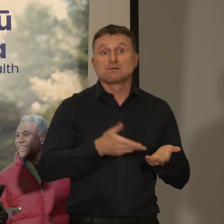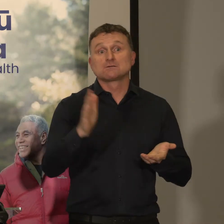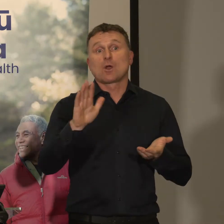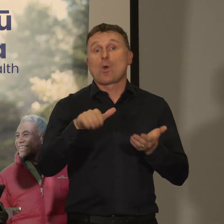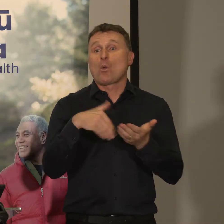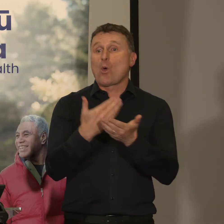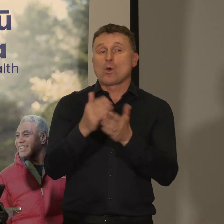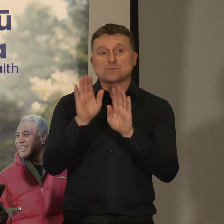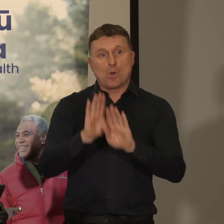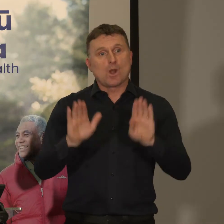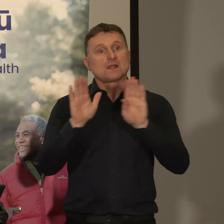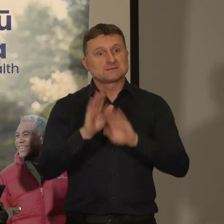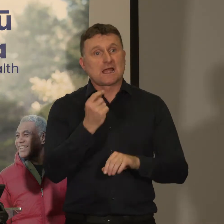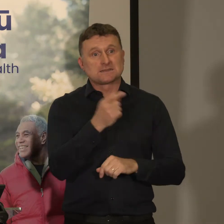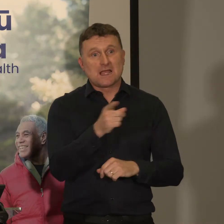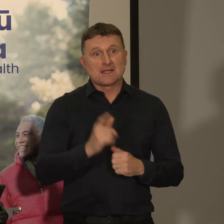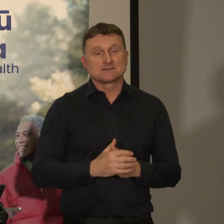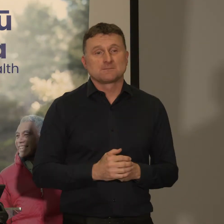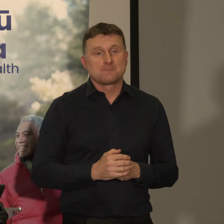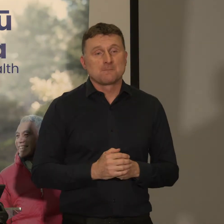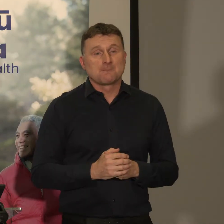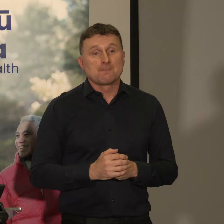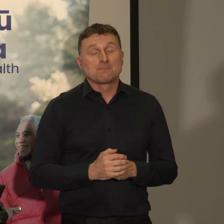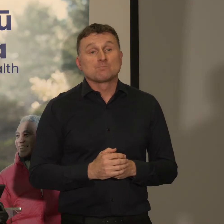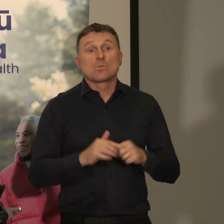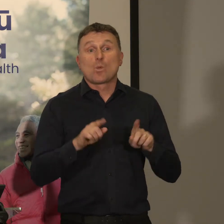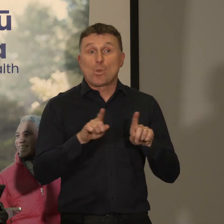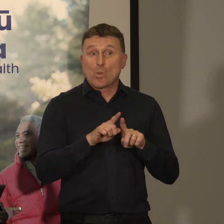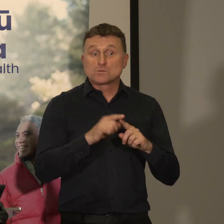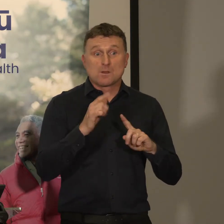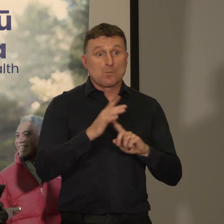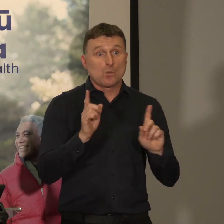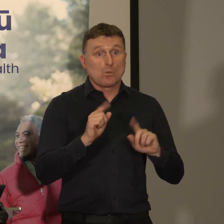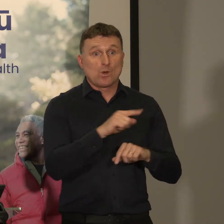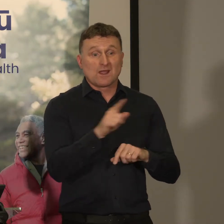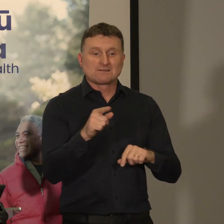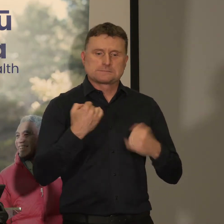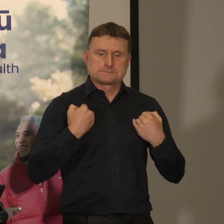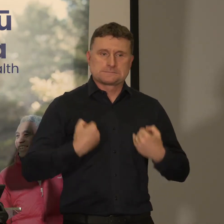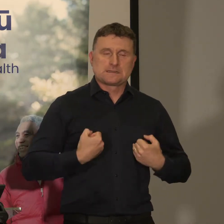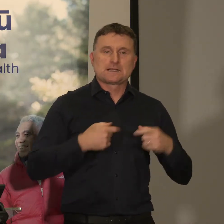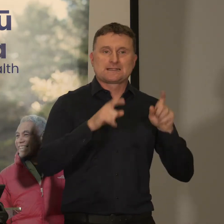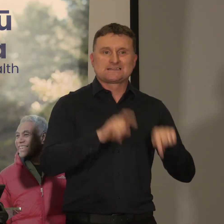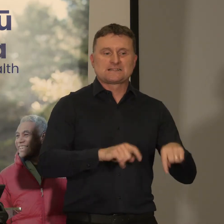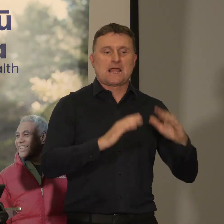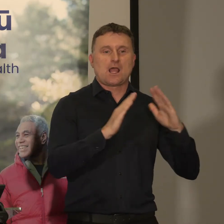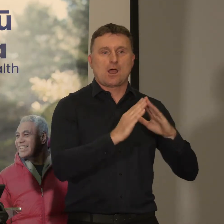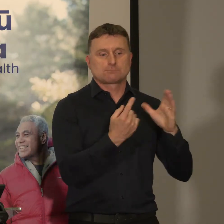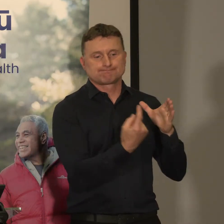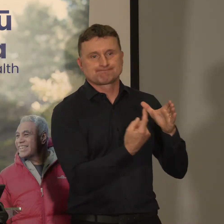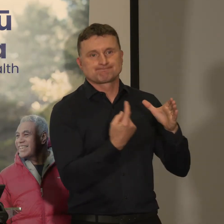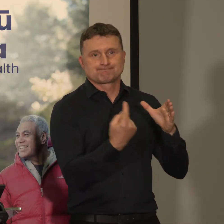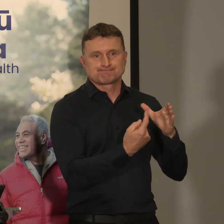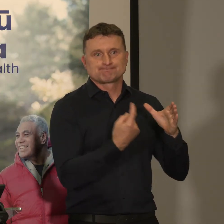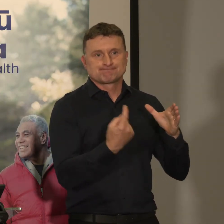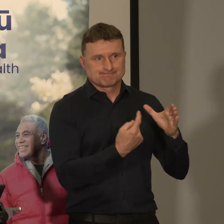holiday, take them away with you if you're going away from home. It's especially important to stay at home and